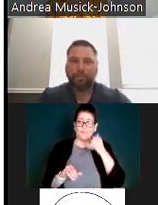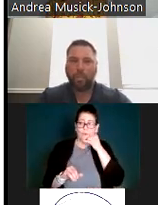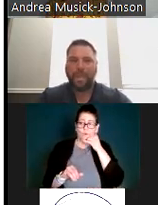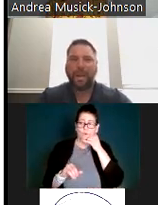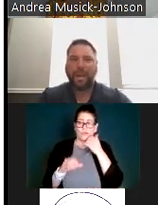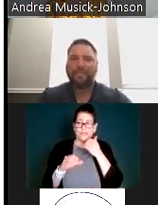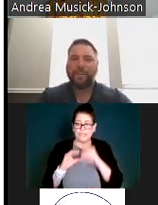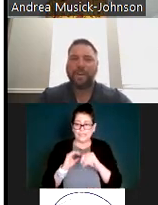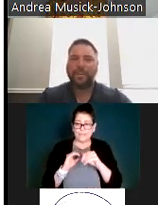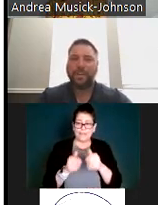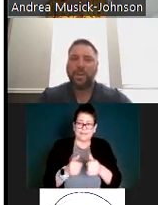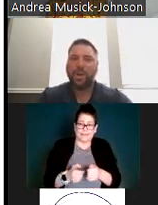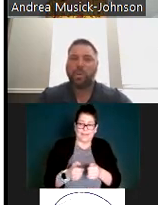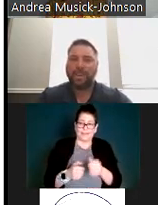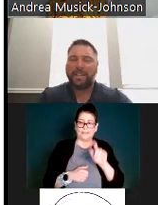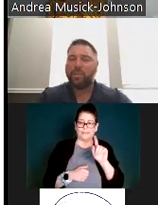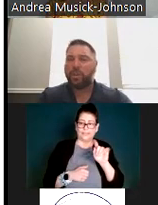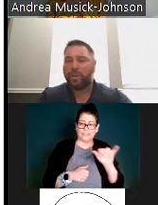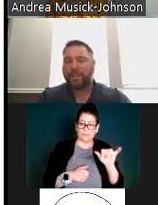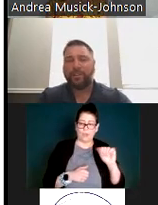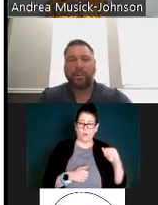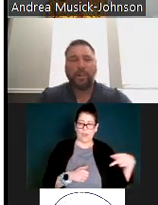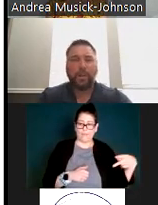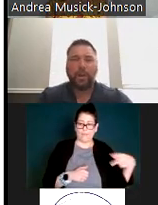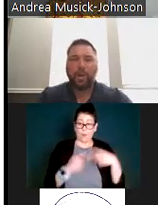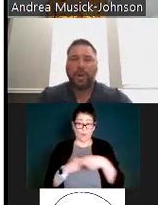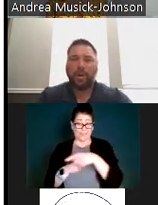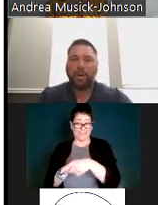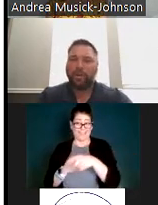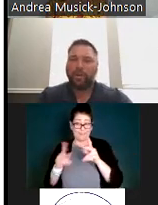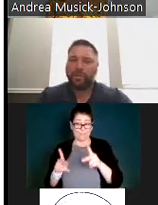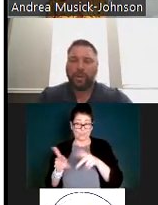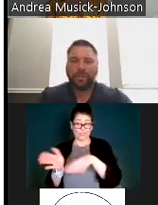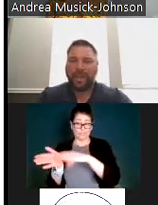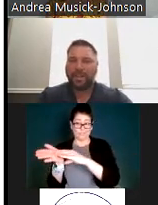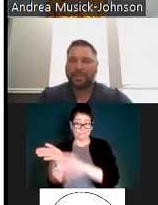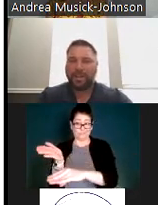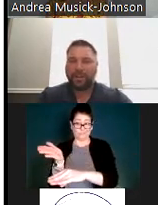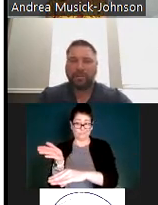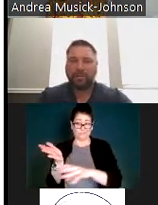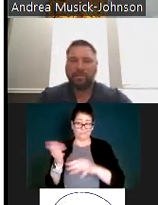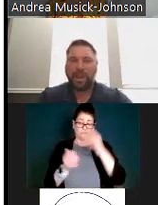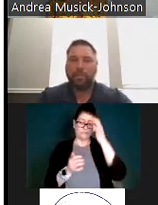When that offender is released or transferred, one of those critical stages where they're now